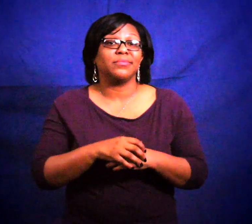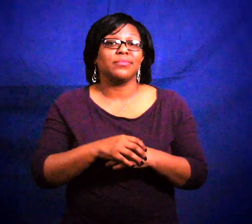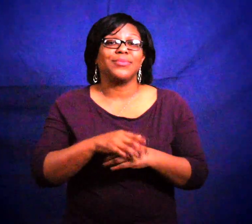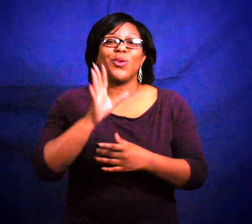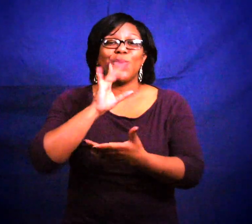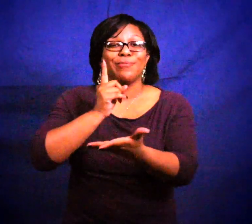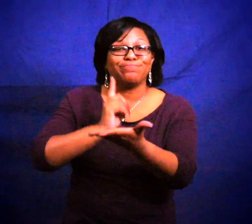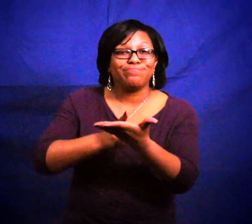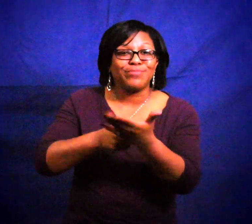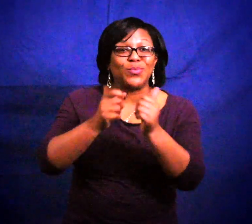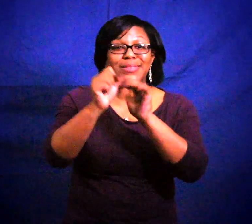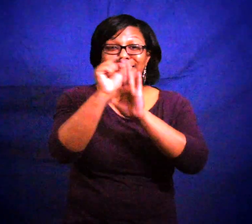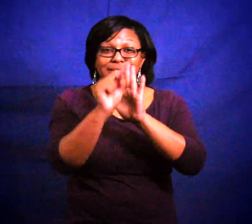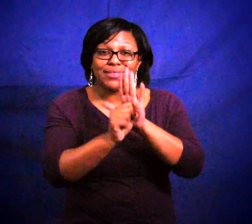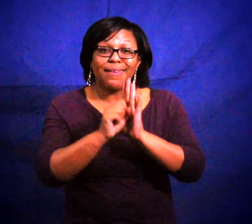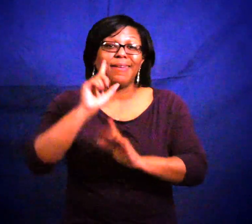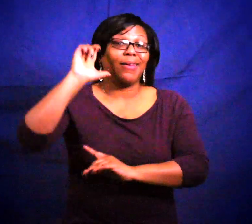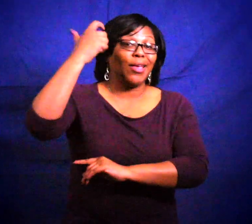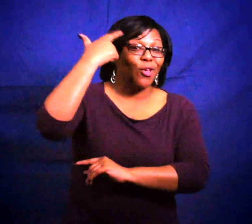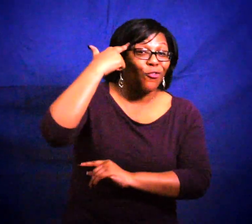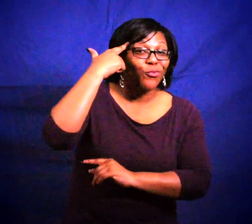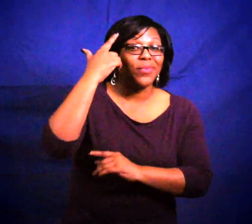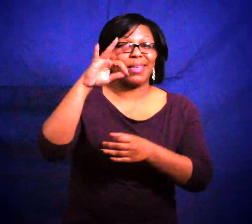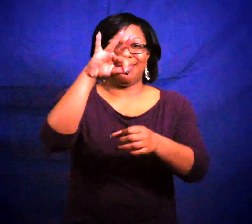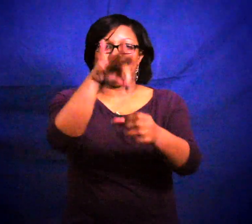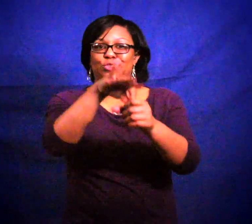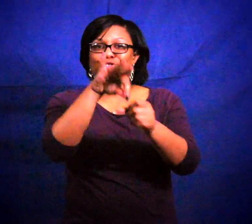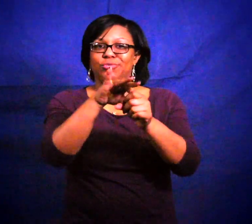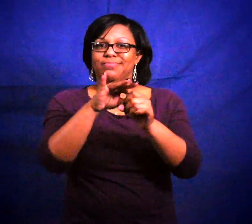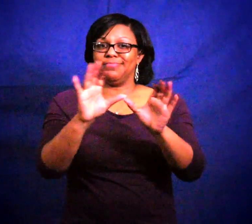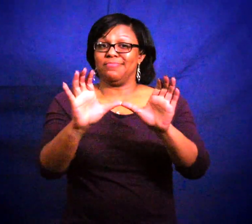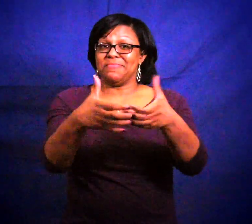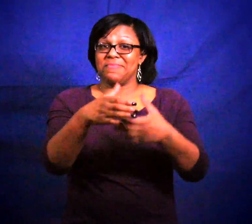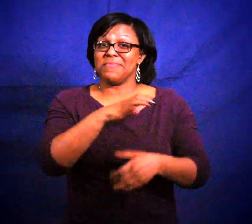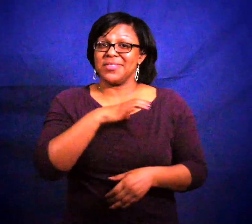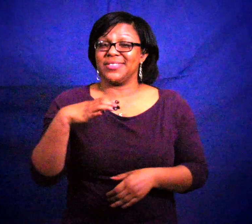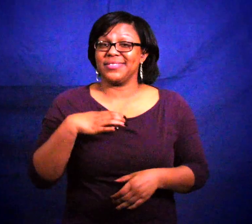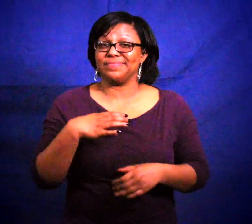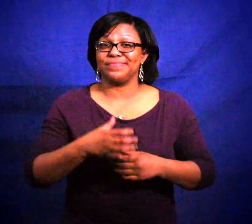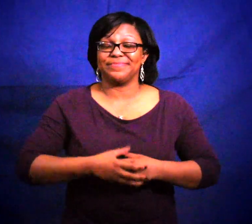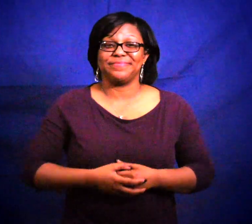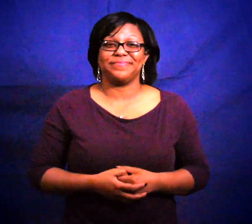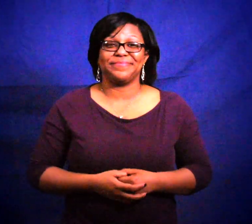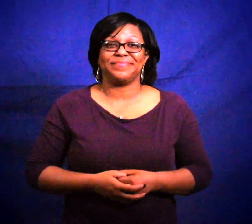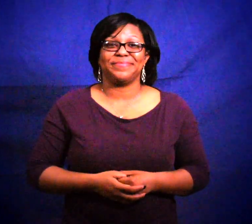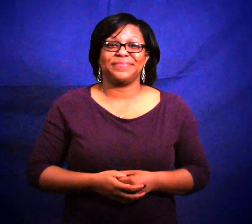It will be discussed in the State Government and Elections Conference Committee.